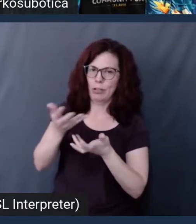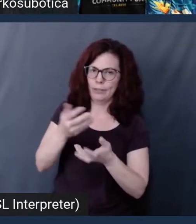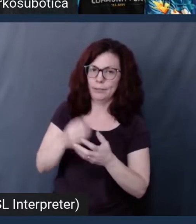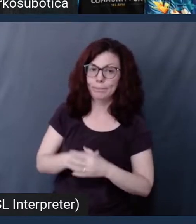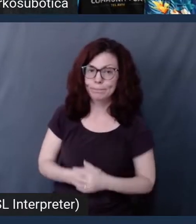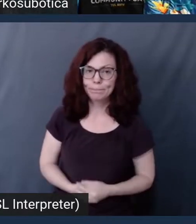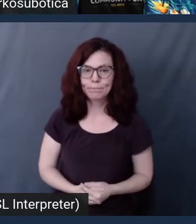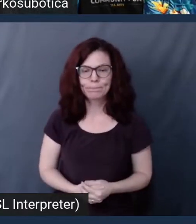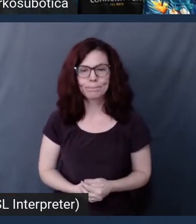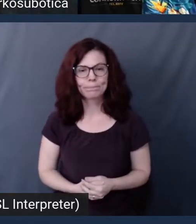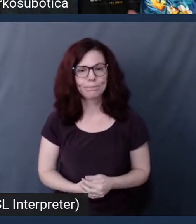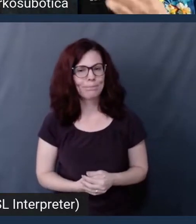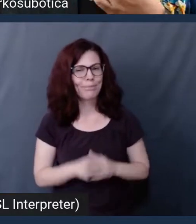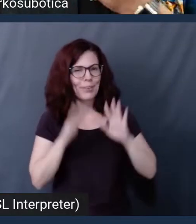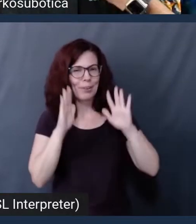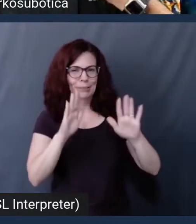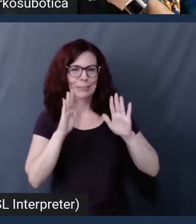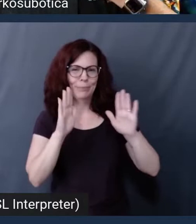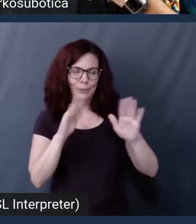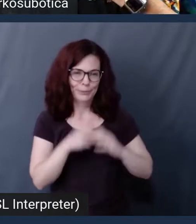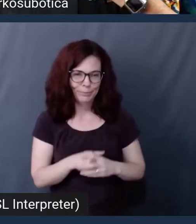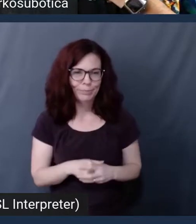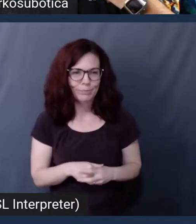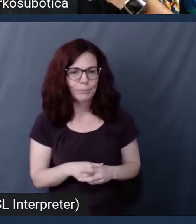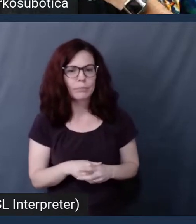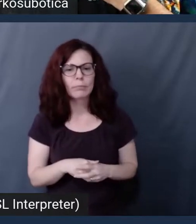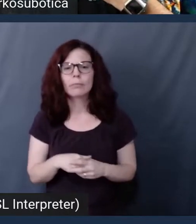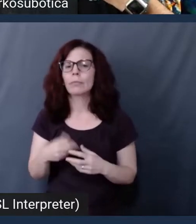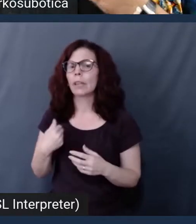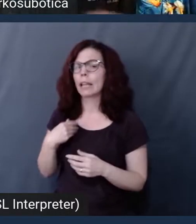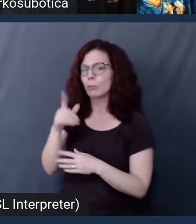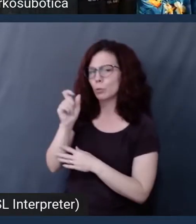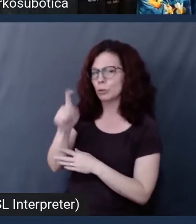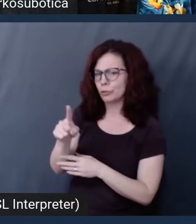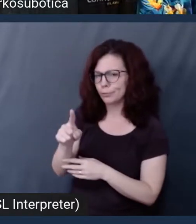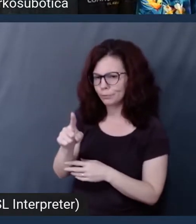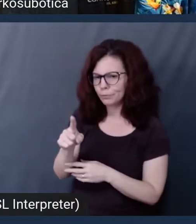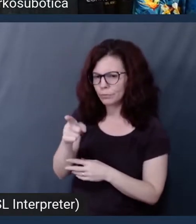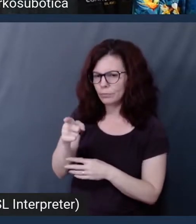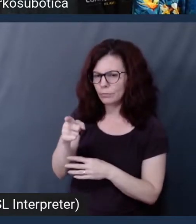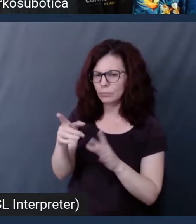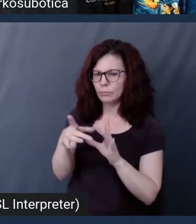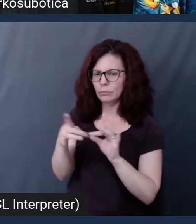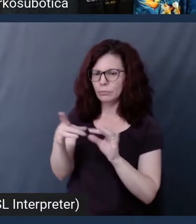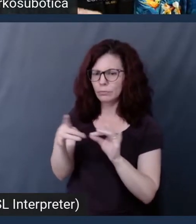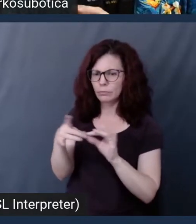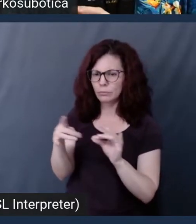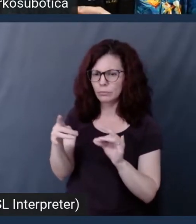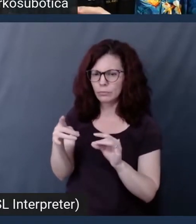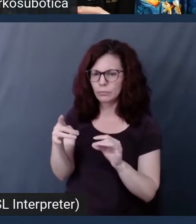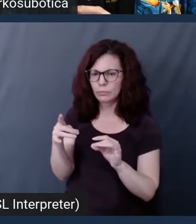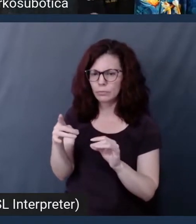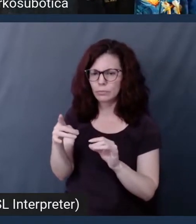Awesome, awesome. I have a question. You mentioned working with the AWS team